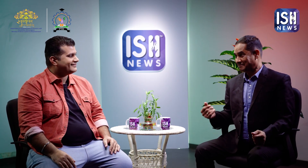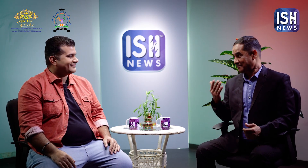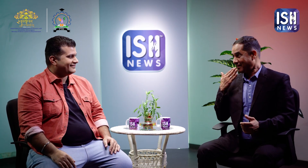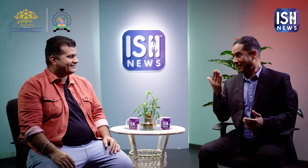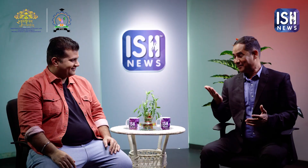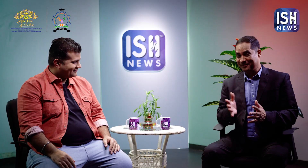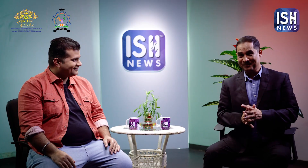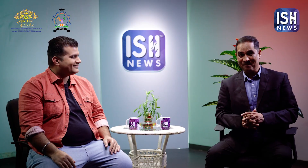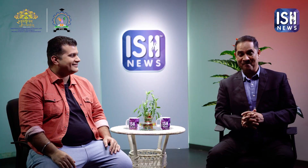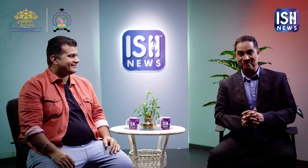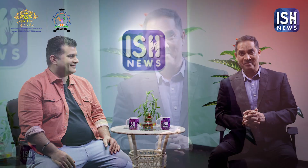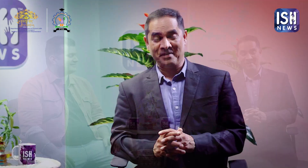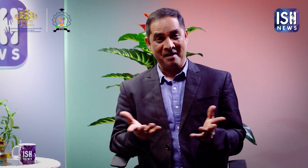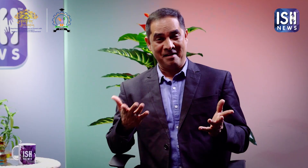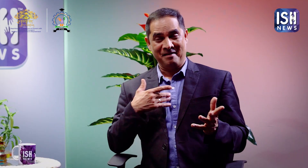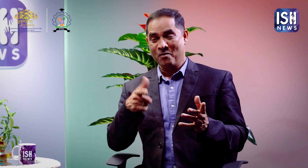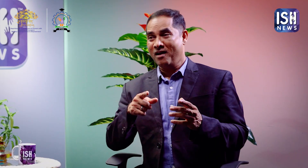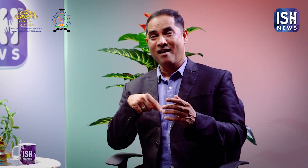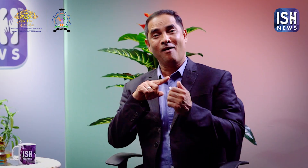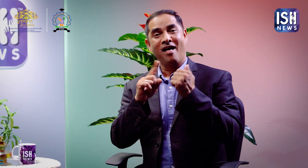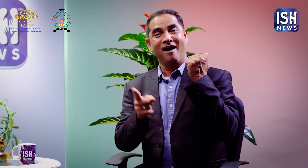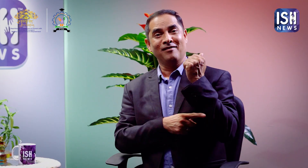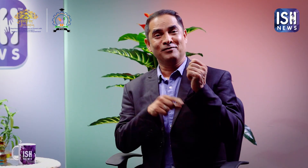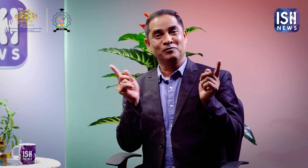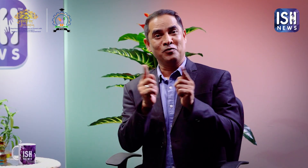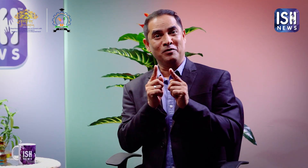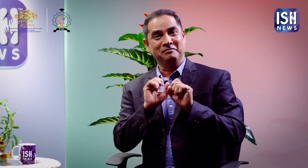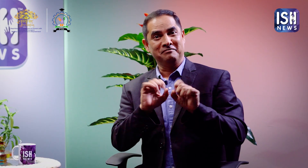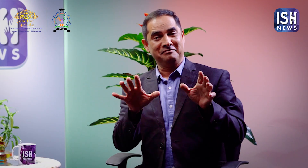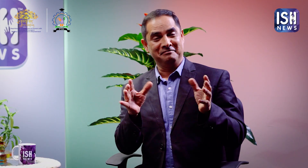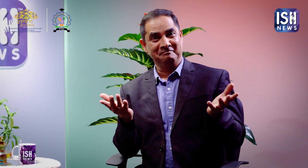Well, thanks. My final message to everyone: